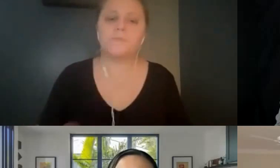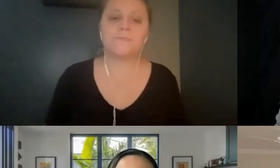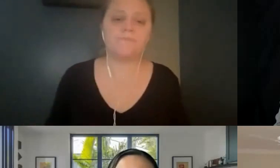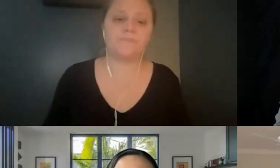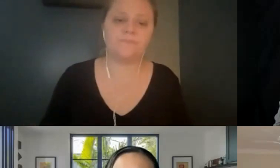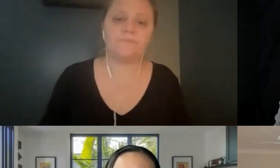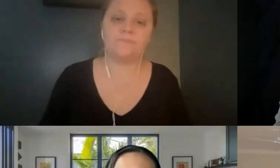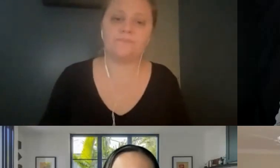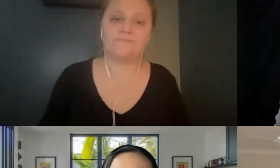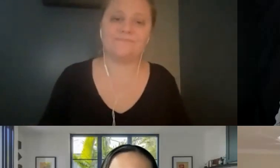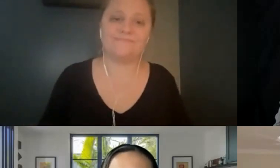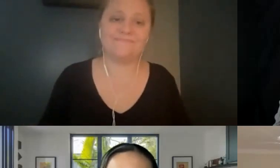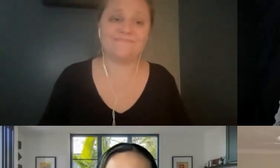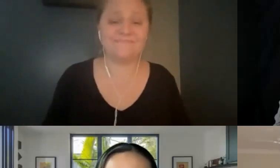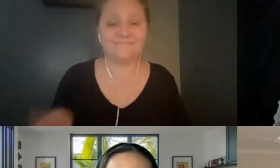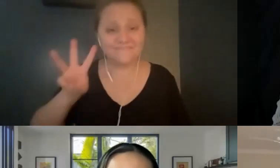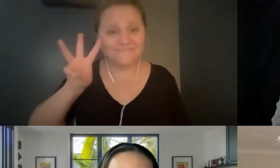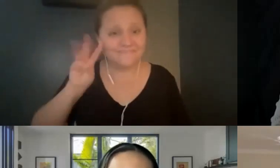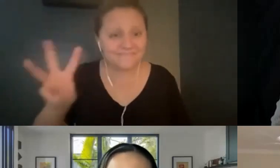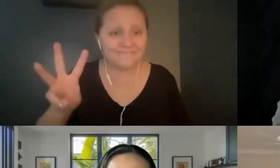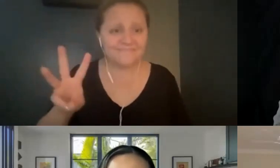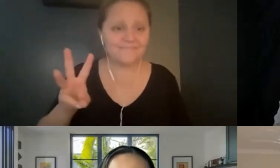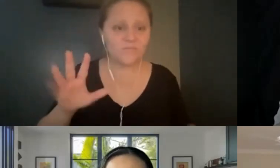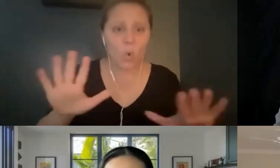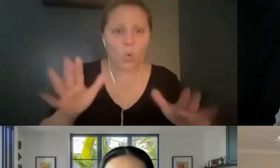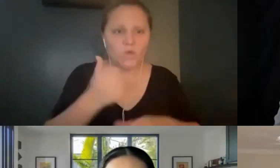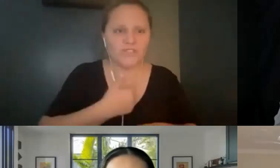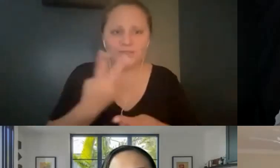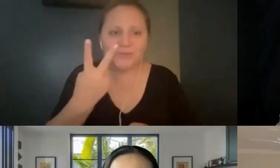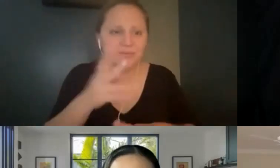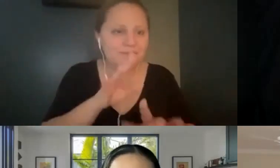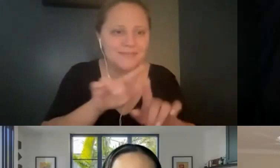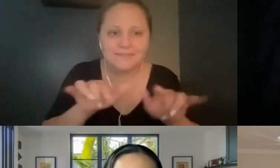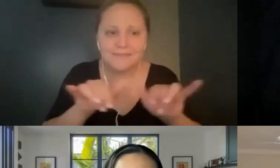Beth: Wow! please, please, Michelle: I love everything that you,